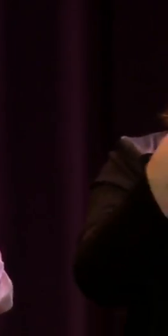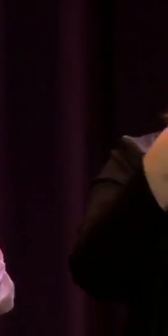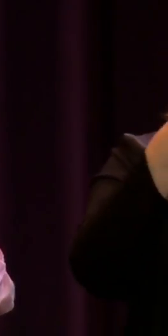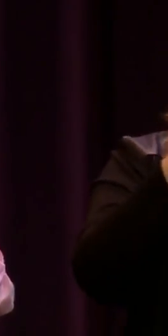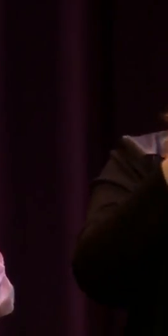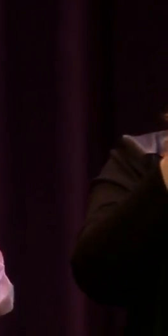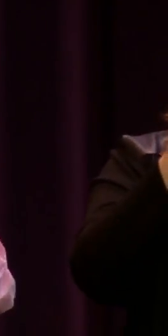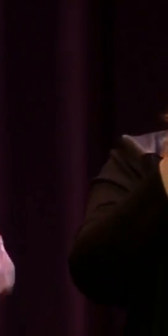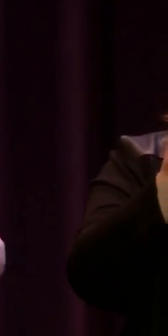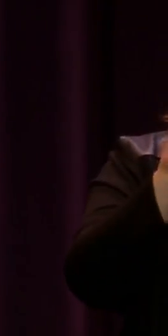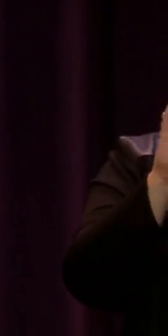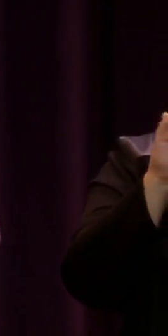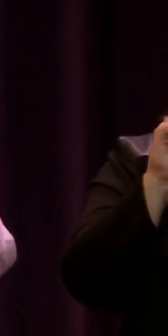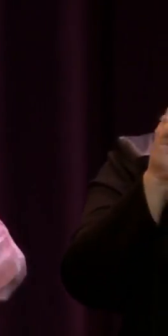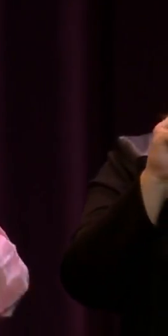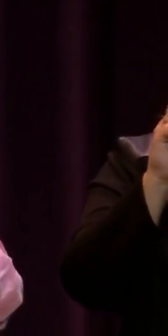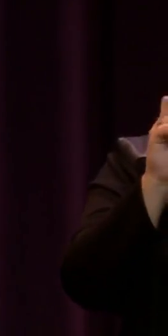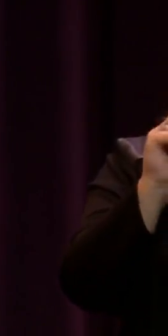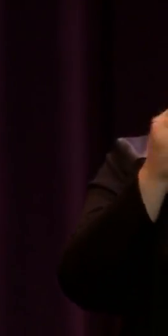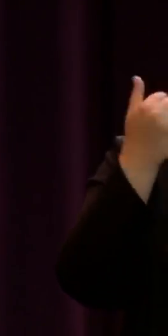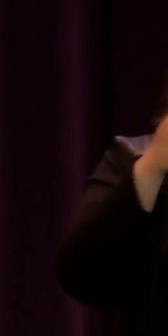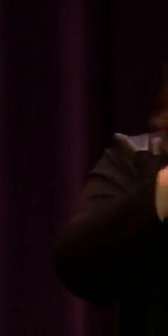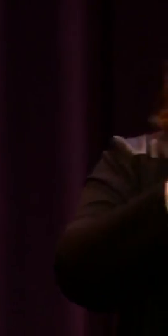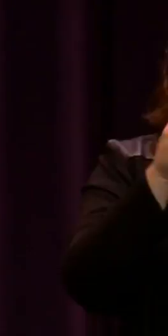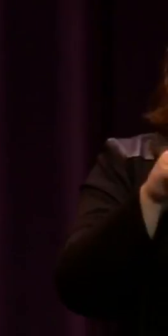IN CLOSING, I'M WORRIED ABOUT HILLARY CLINTON BECAUSE I DON'T